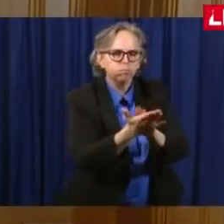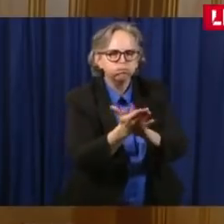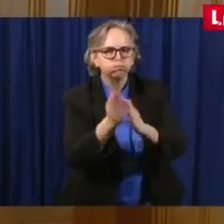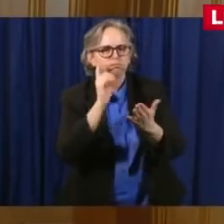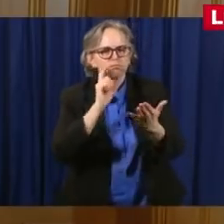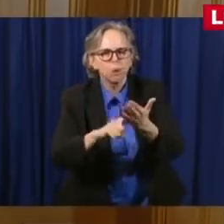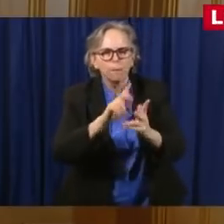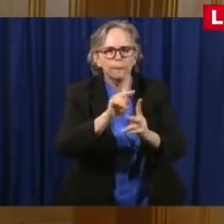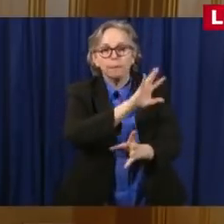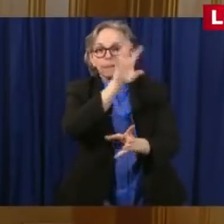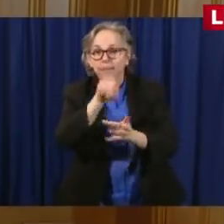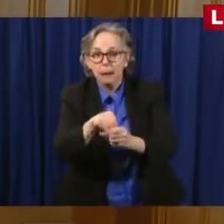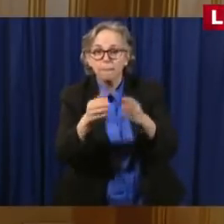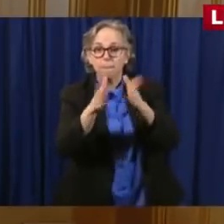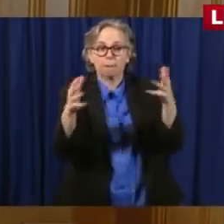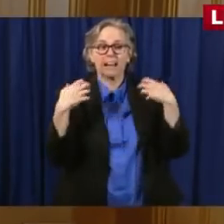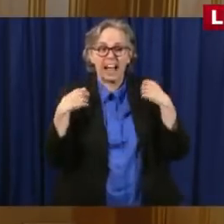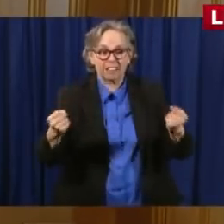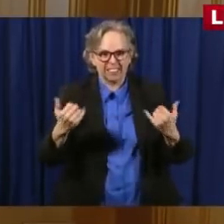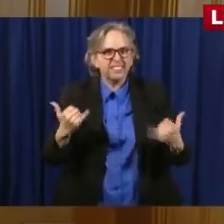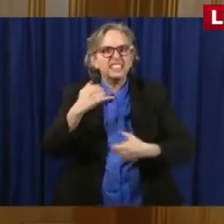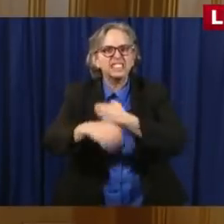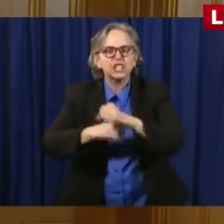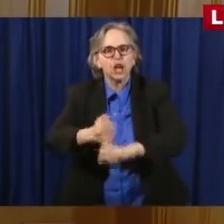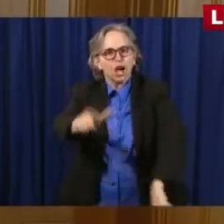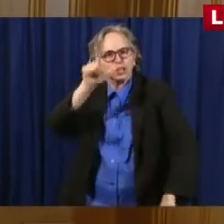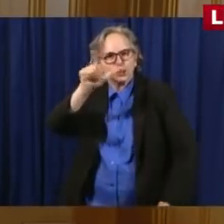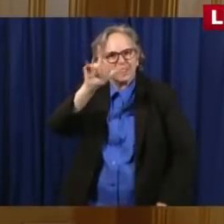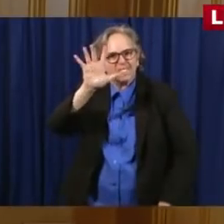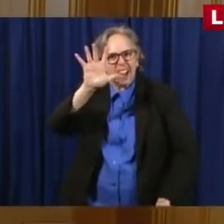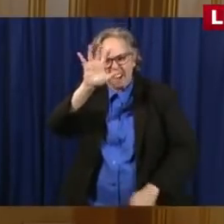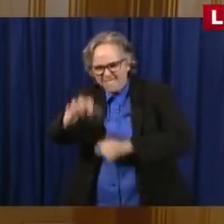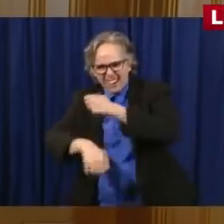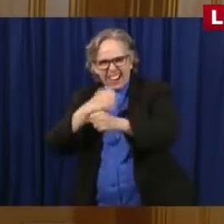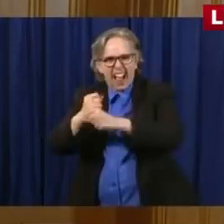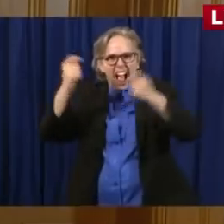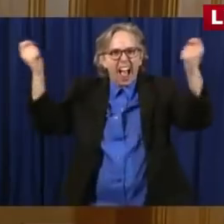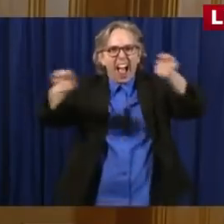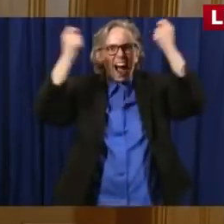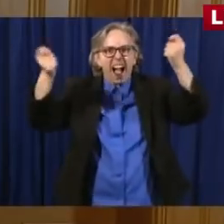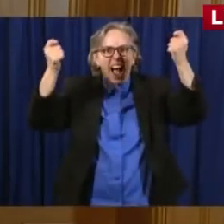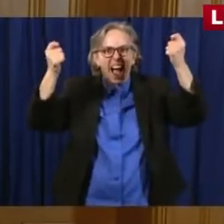A TIME TO RECOGNIZE THE CONTRIBUTIONS OF THOSE WORKING IN PUBLIC HEALTH.